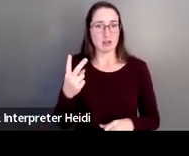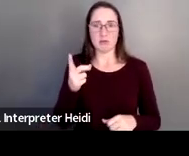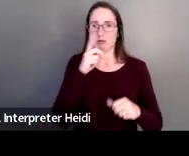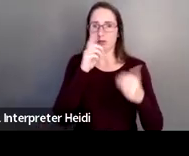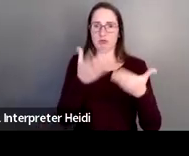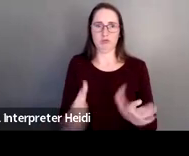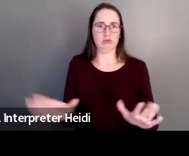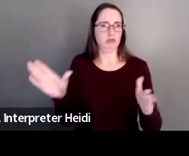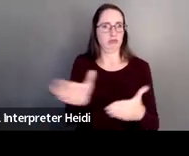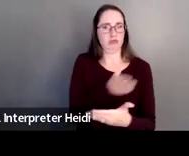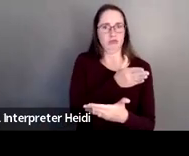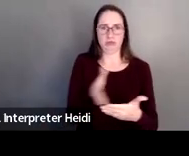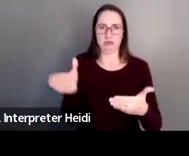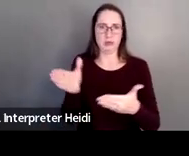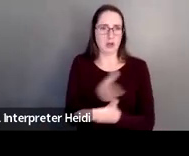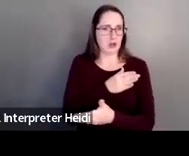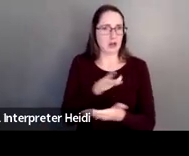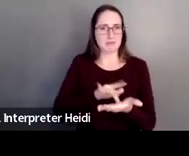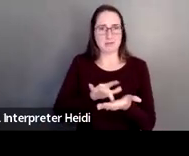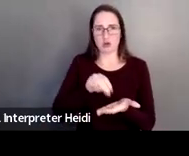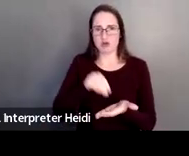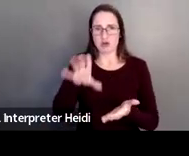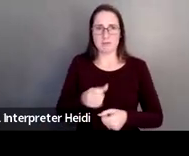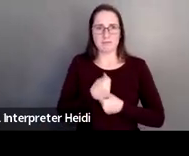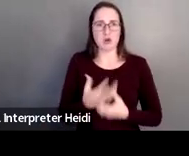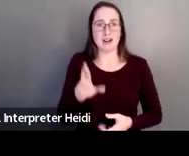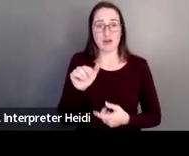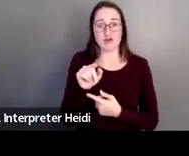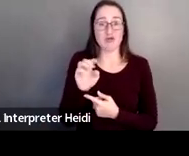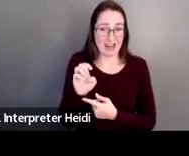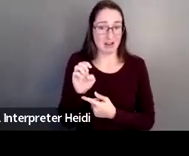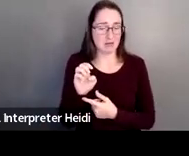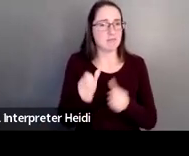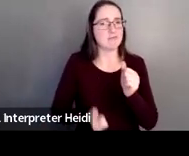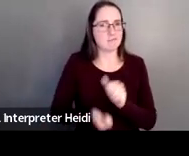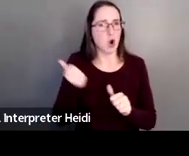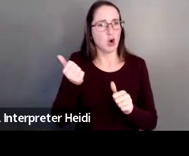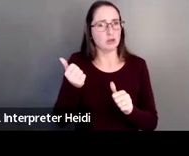the firm research we've seen, there is a wide range of reported medical student burnout rate.